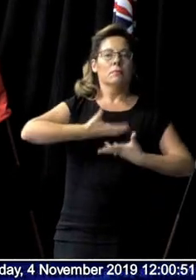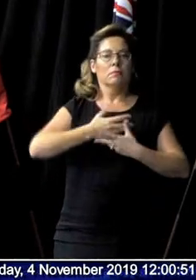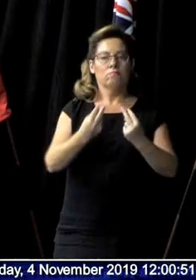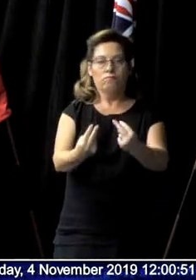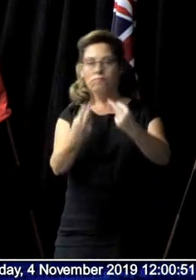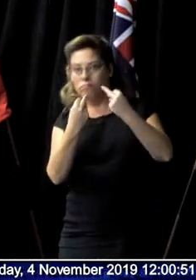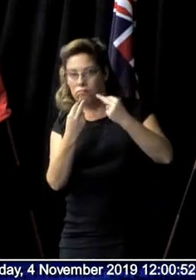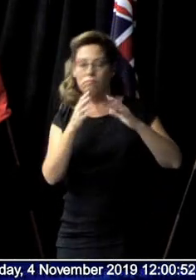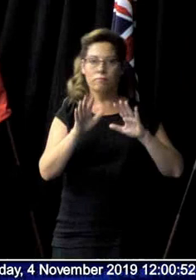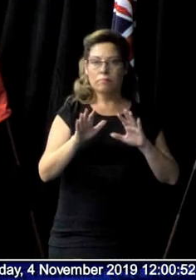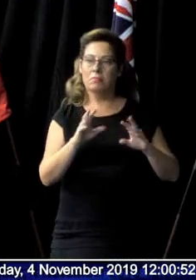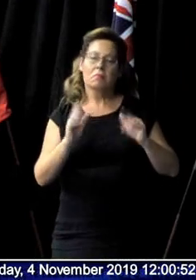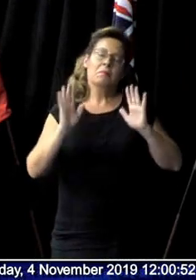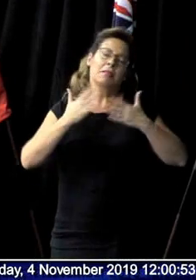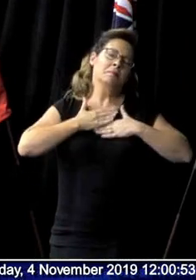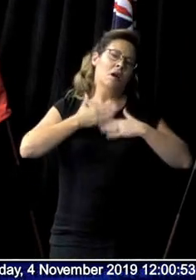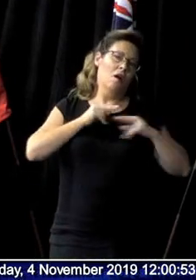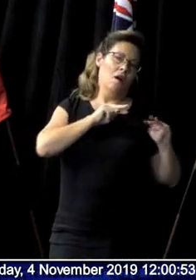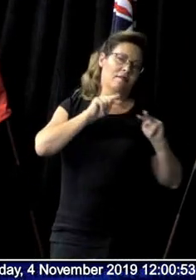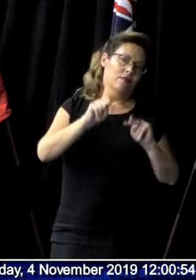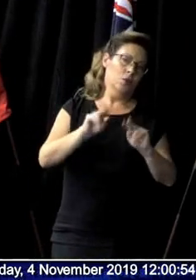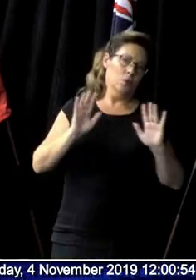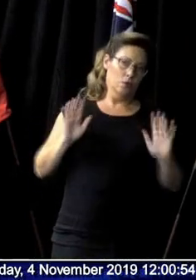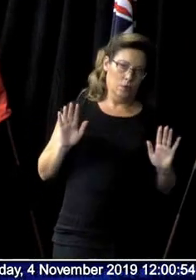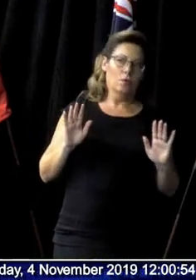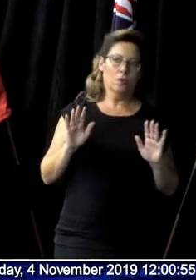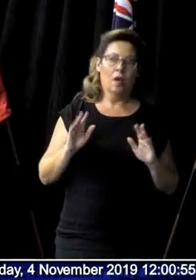But that’s just a personal preference based on long experience